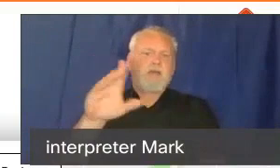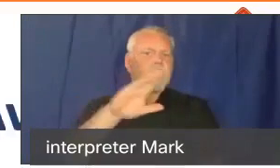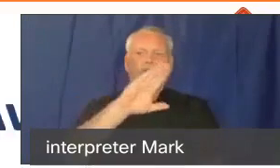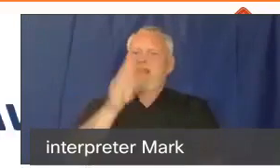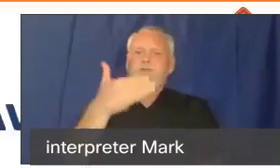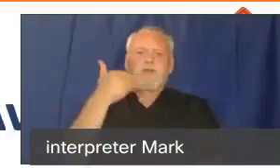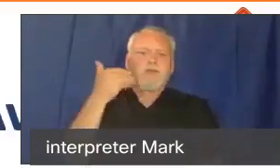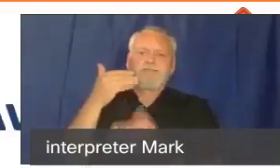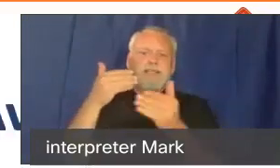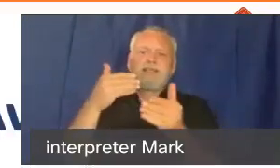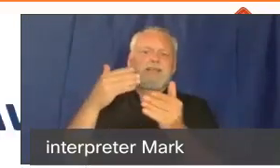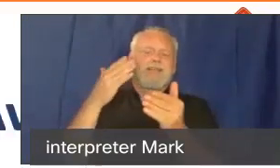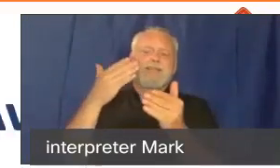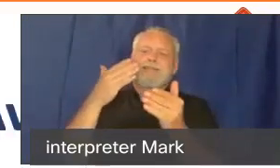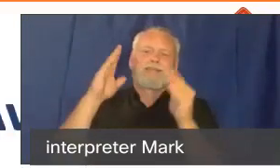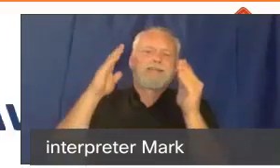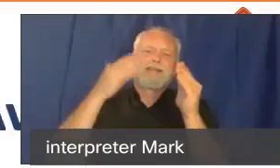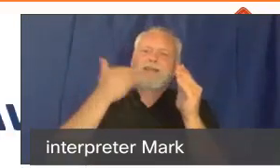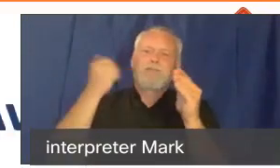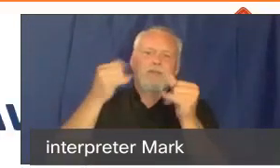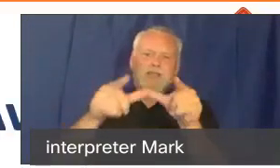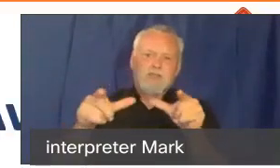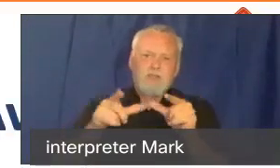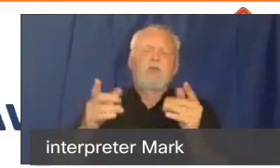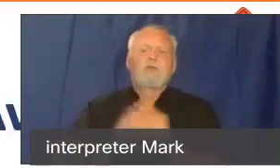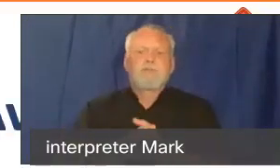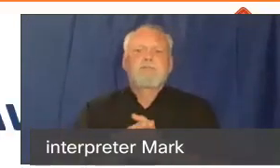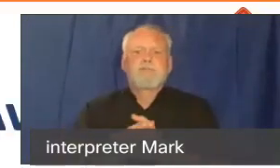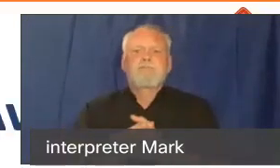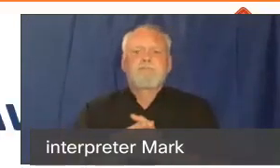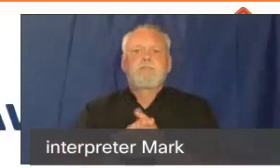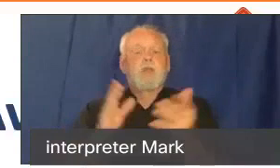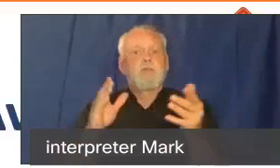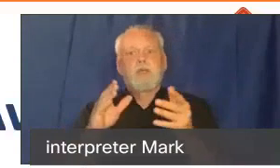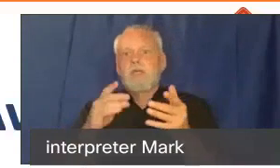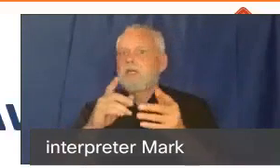So, I'd like to make sure that there's going to be a vigorous conversation.